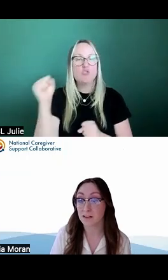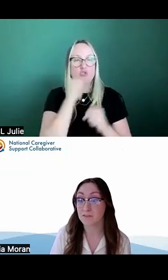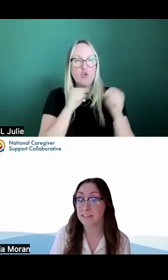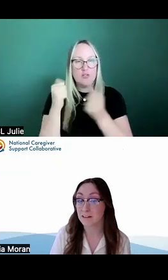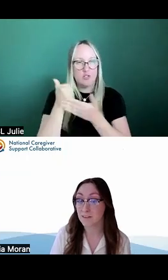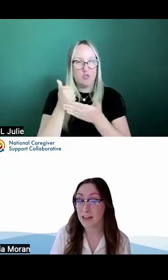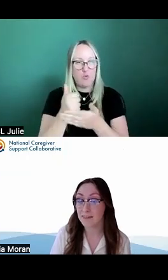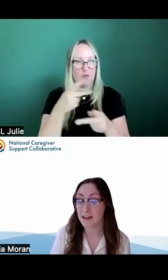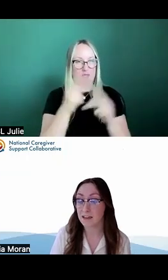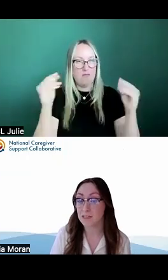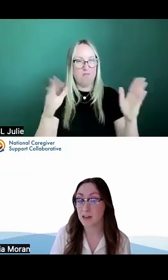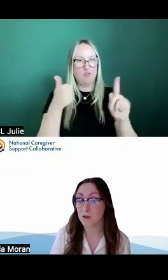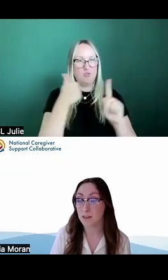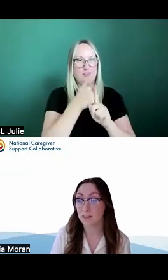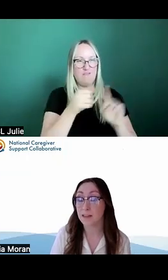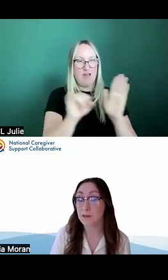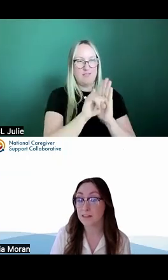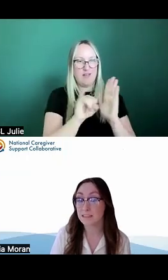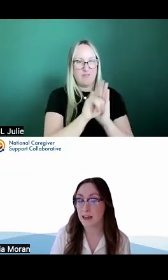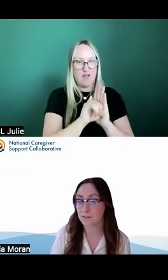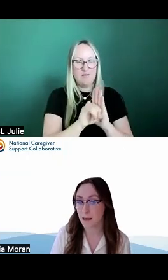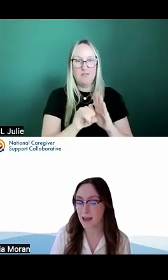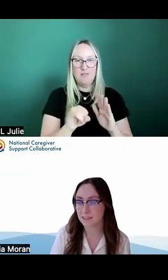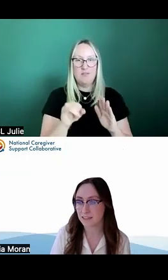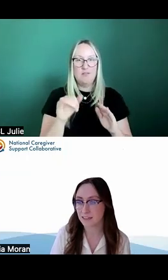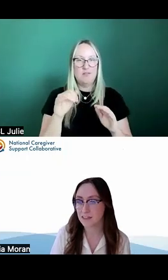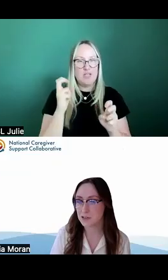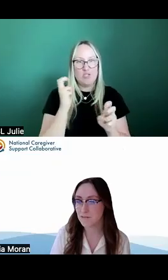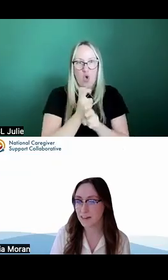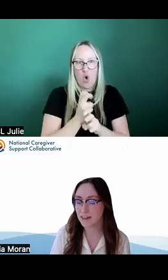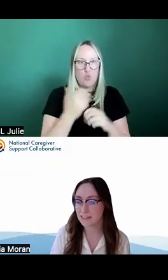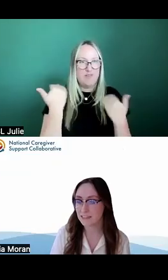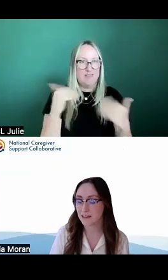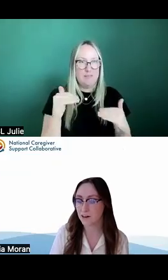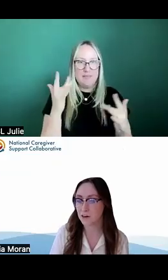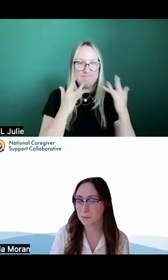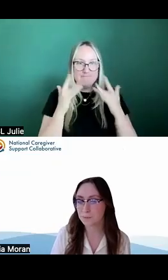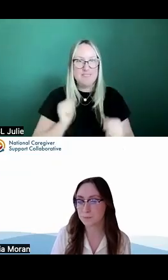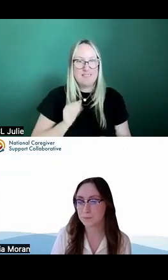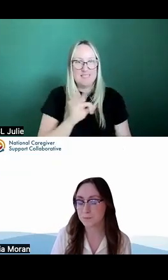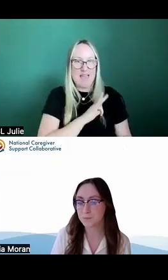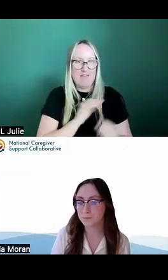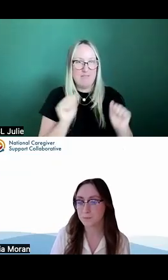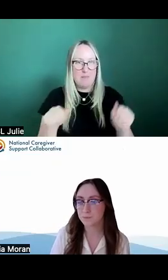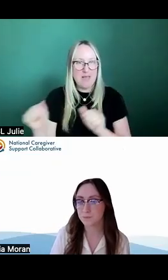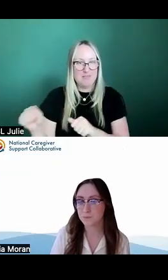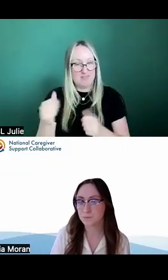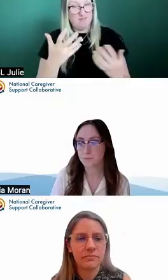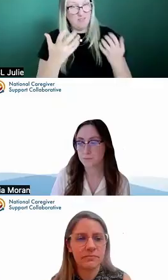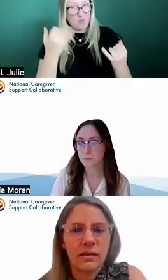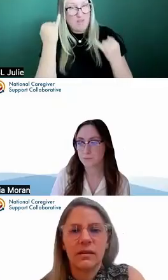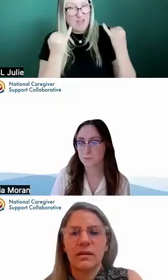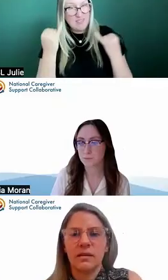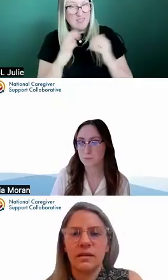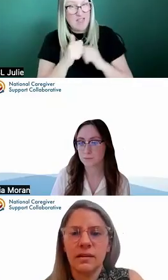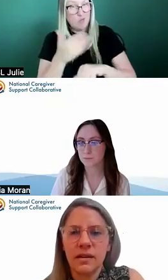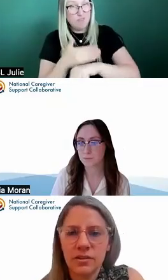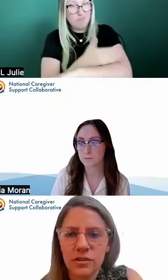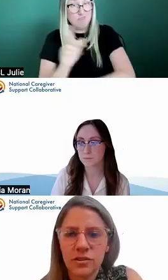self-identify that can be done with limited staff capacity. Do you have any ideas there?